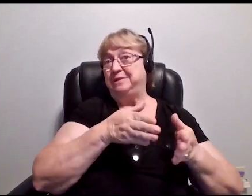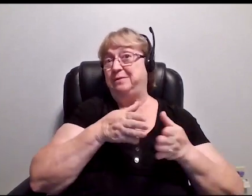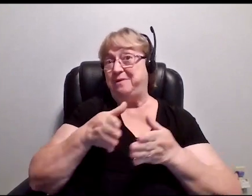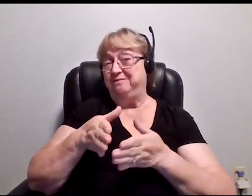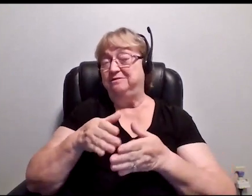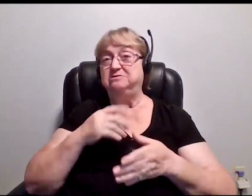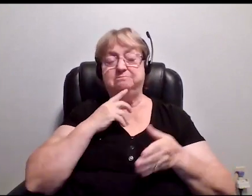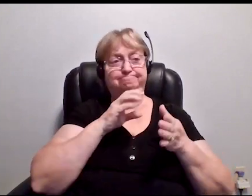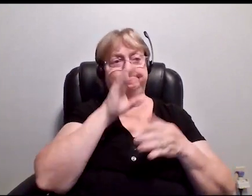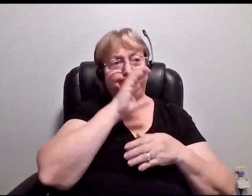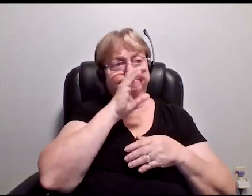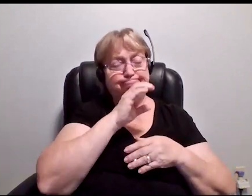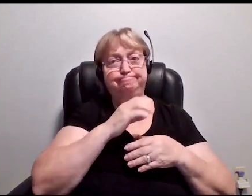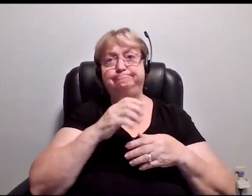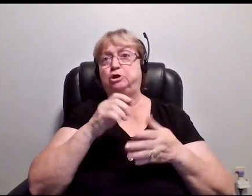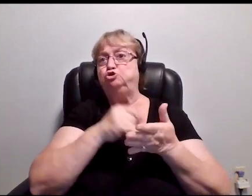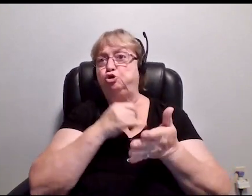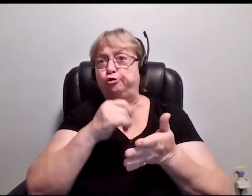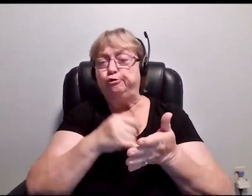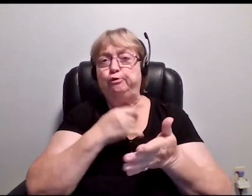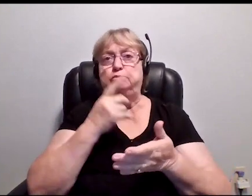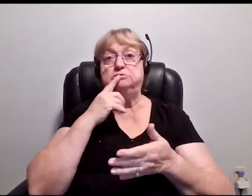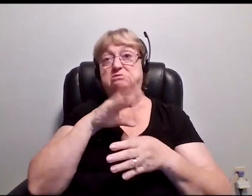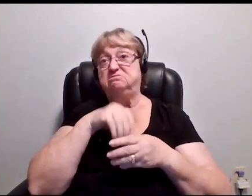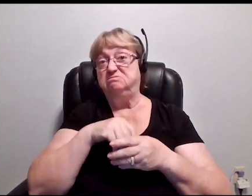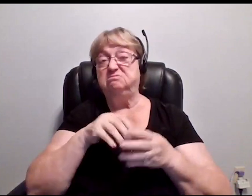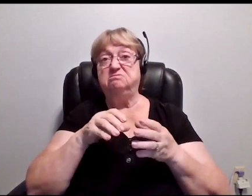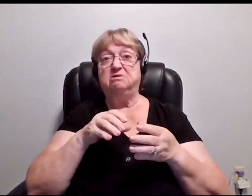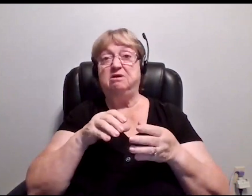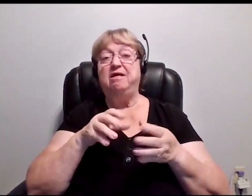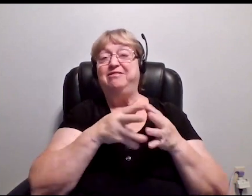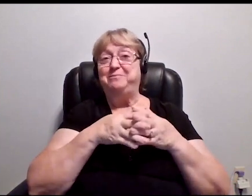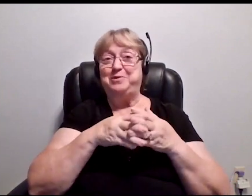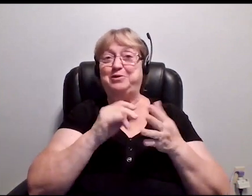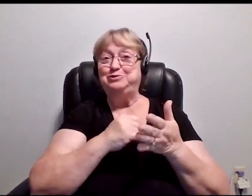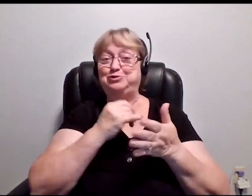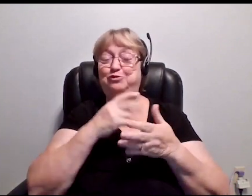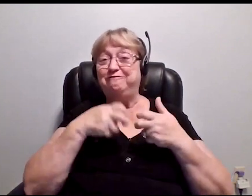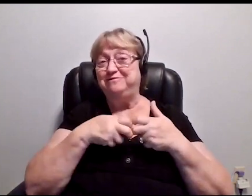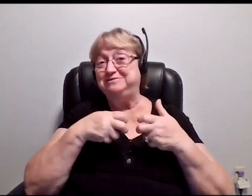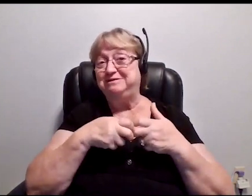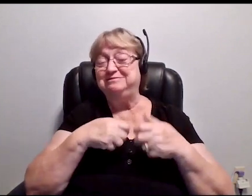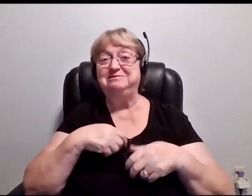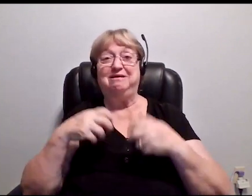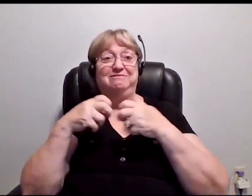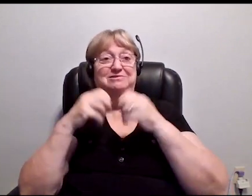many different physics journals, including the American Journal of Physics, The Physics Teacher, Physics Education,